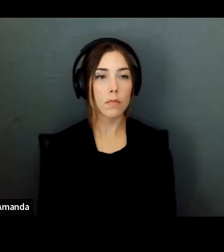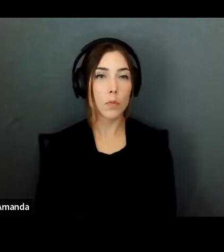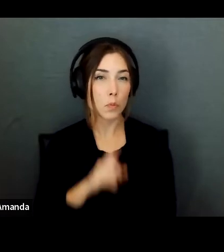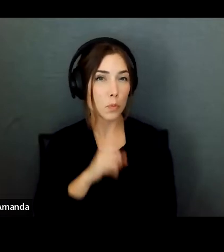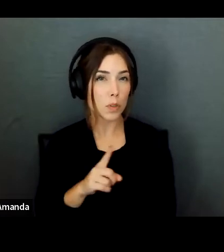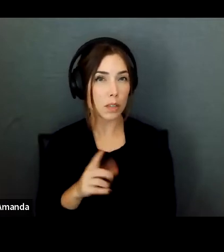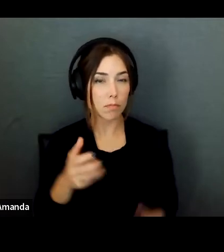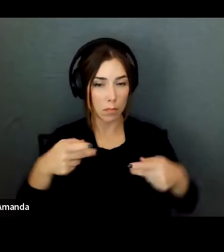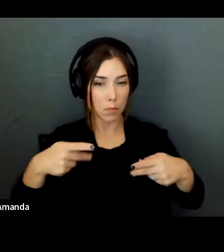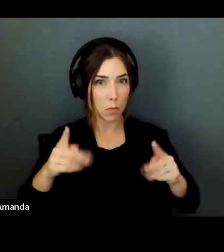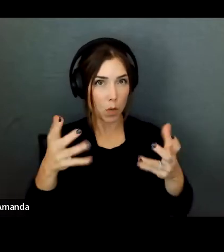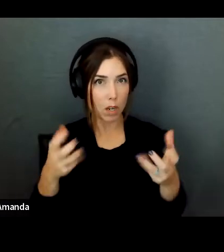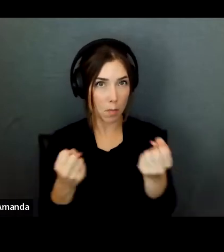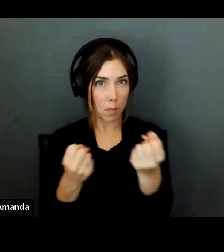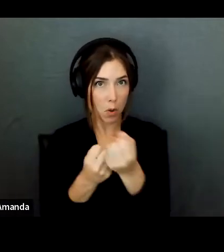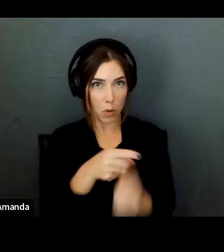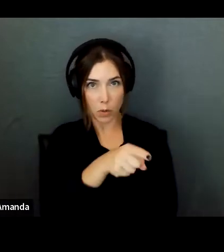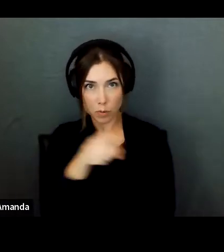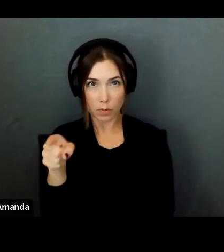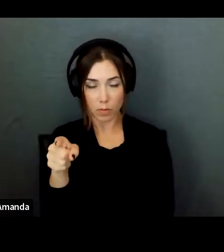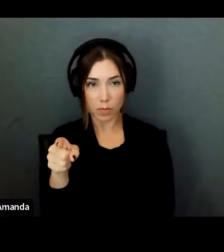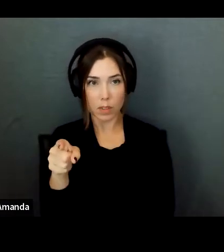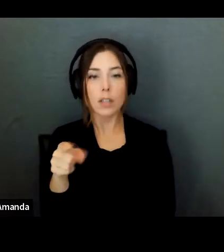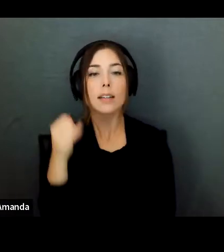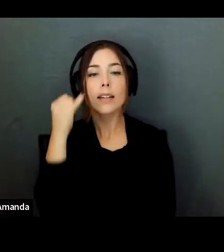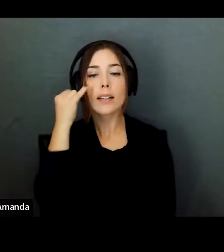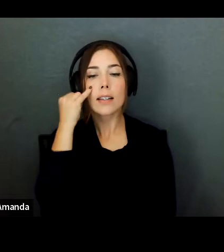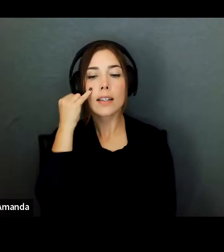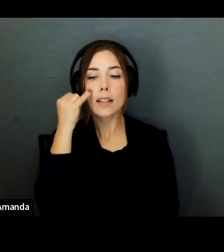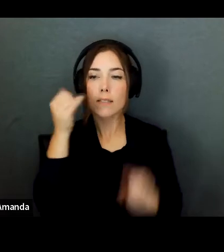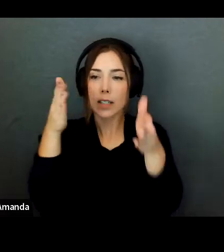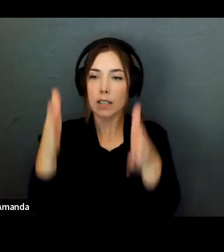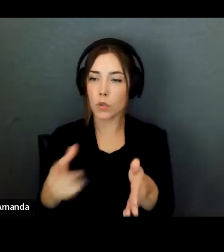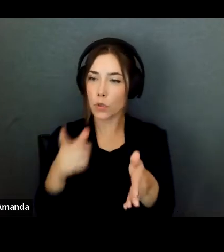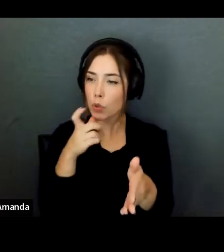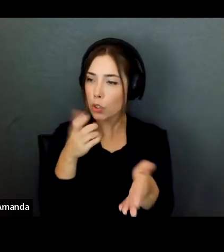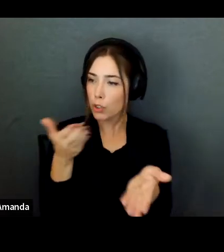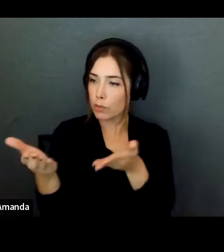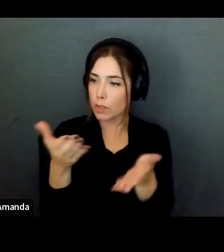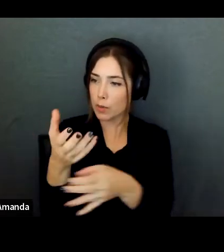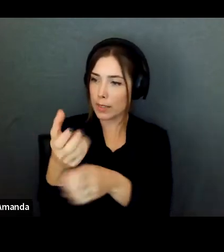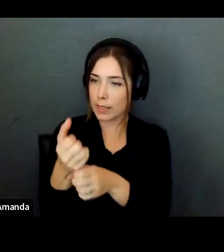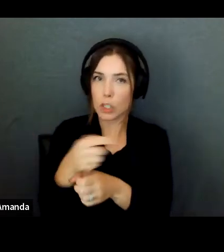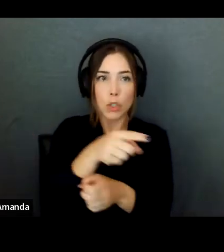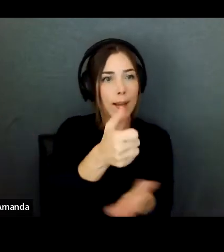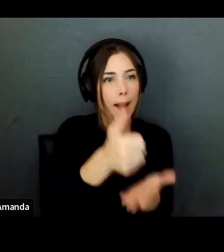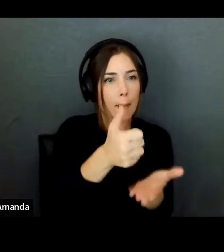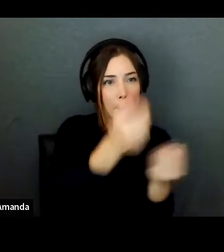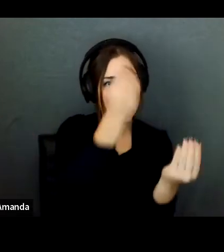you in is to help someone who receiving services be aware of their rights and be able to decipher